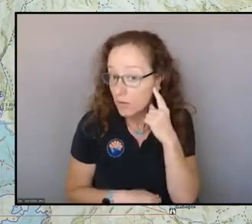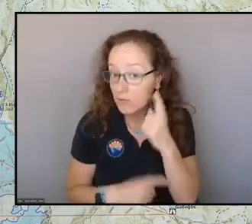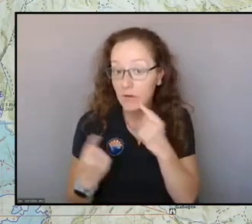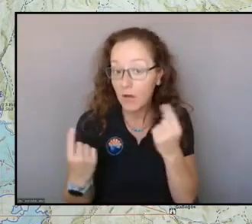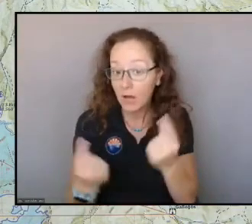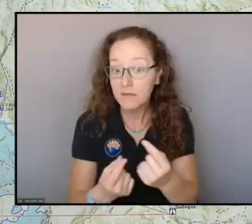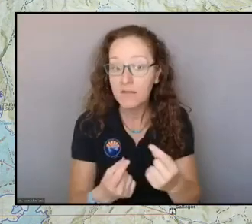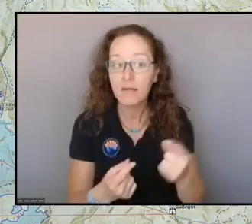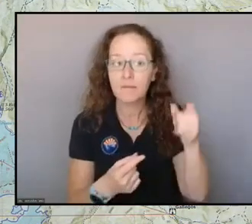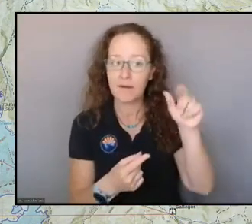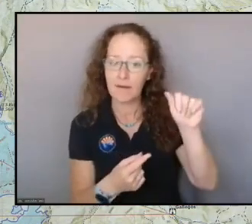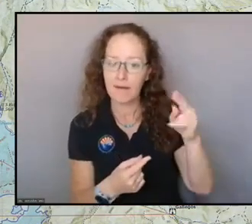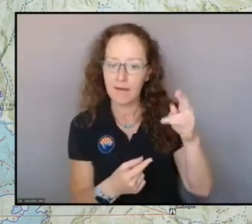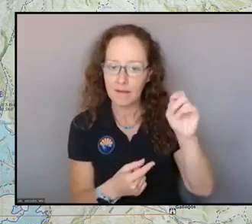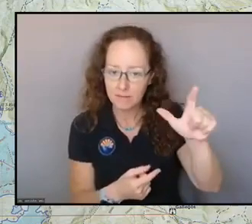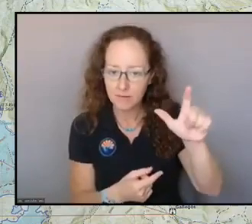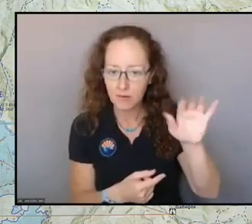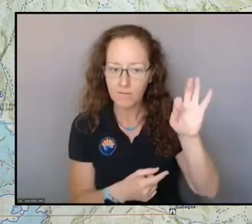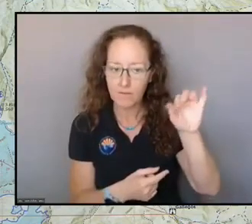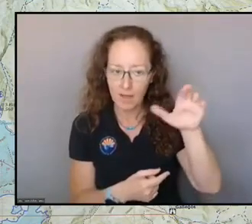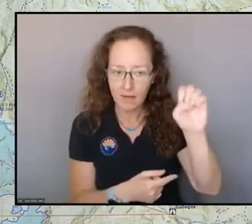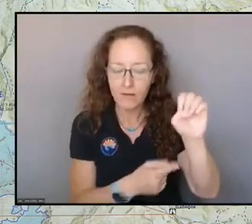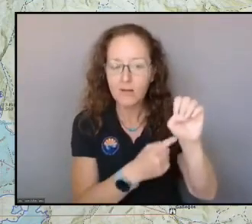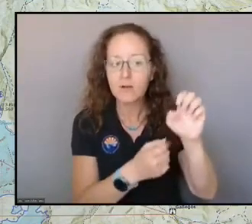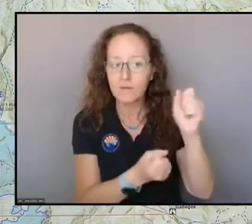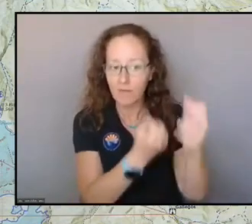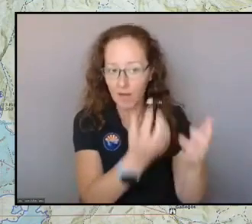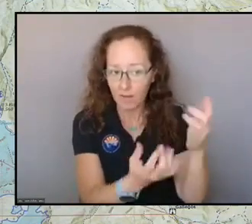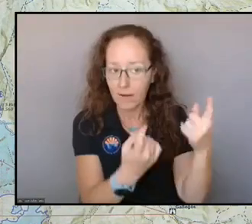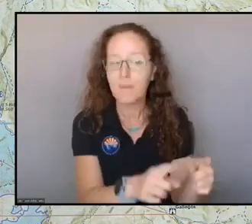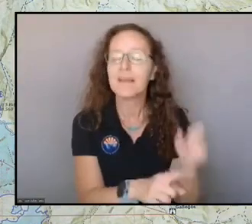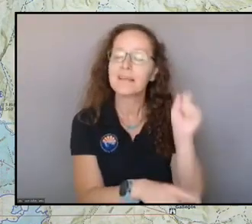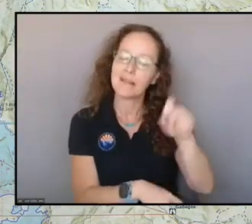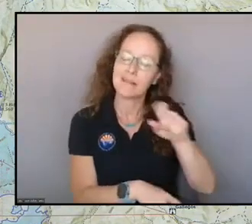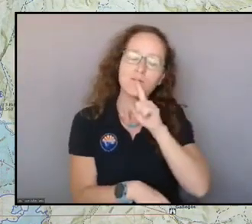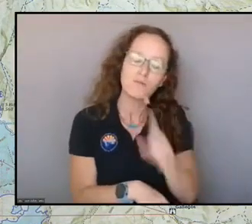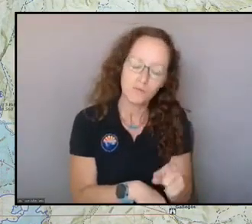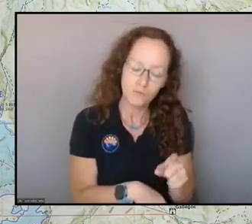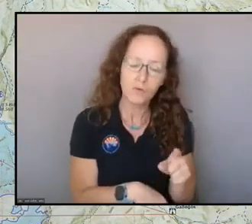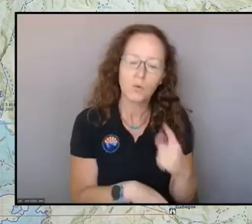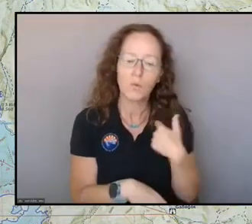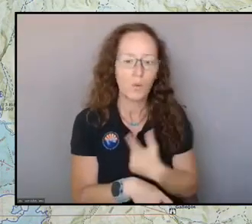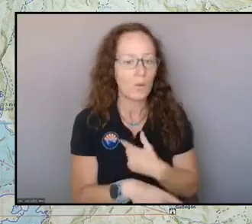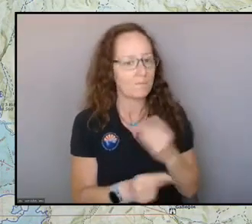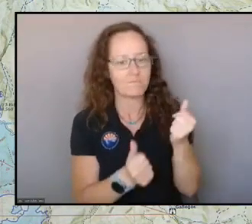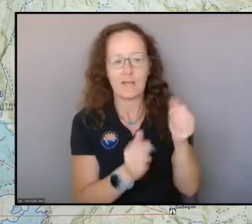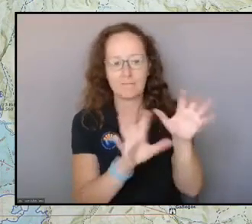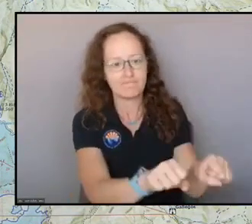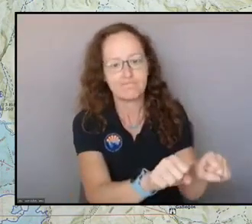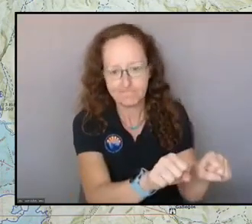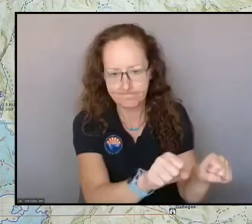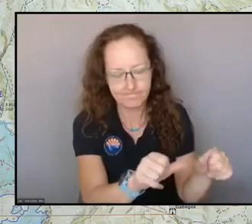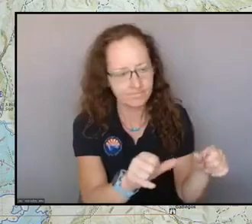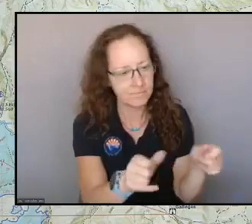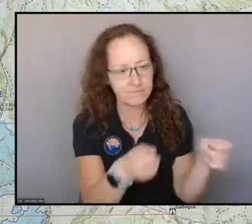IT HAPPENED. IT IS CONTAINED AND WE HAVE TAKEN -- TOOK MEASURES IMMEDIATELY AND FROM WHAT I UNDERSTAND, THOSE MEASURES WILL CONTINUE TO PREVENT THAT FROM